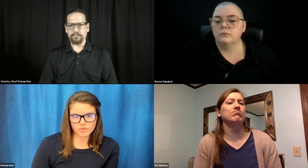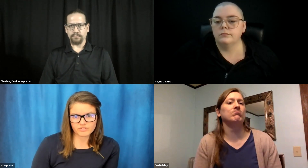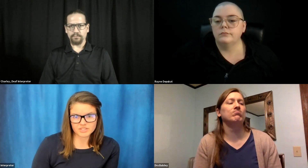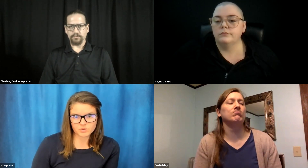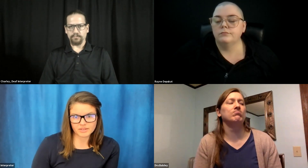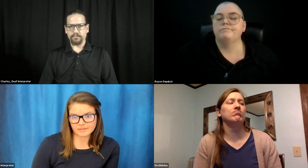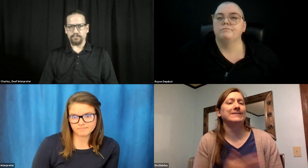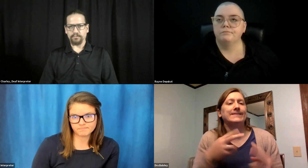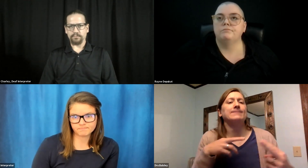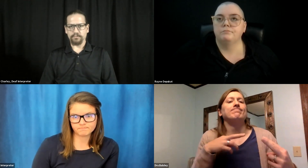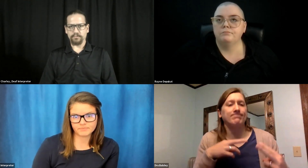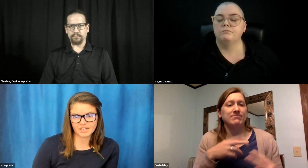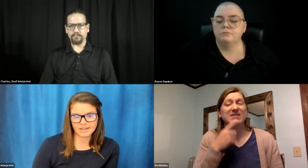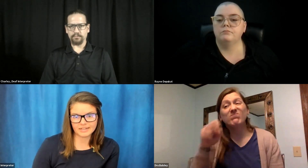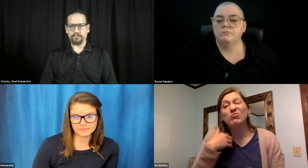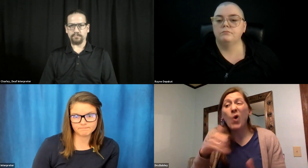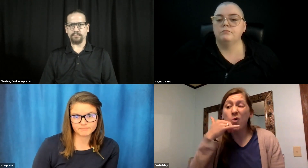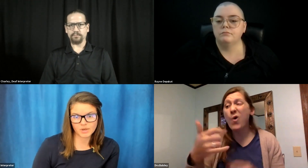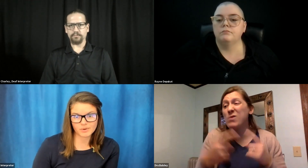So both of us were like, Huh.